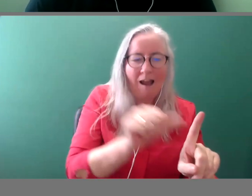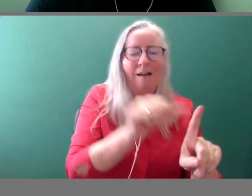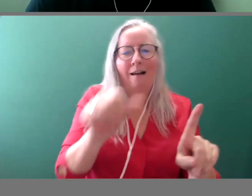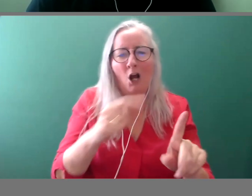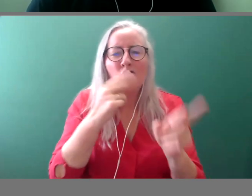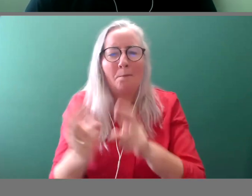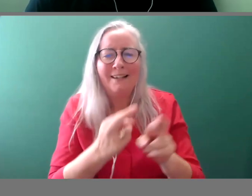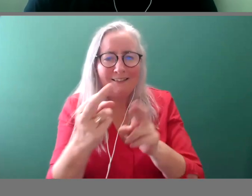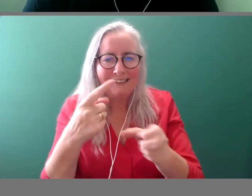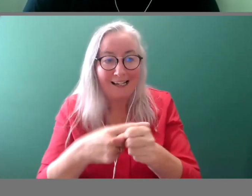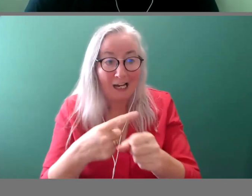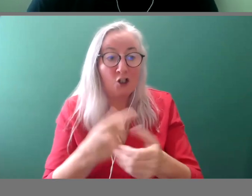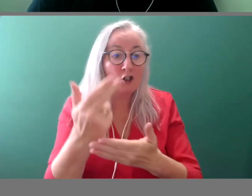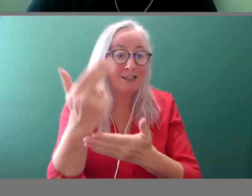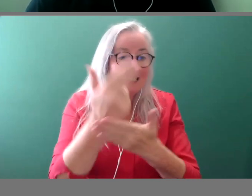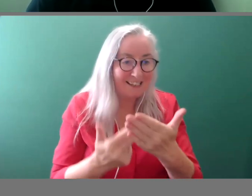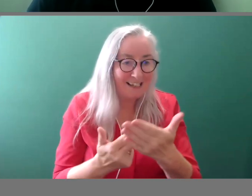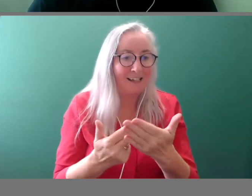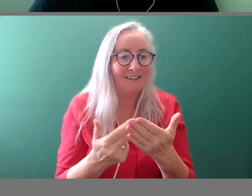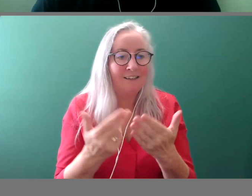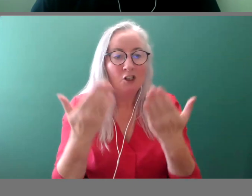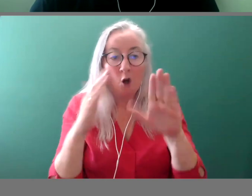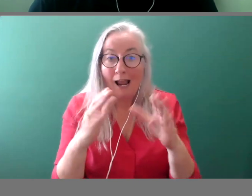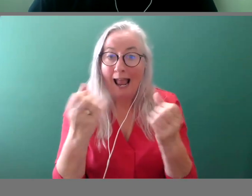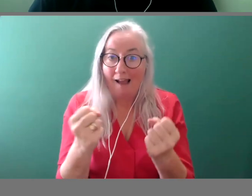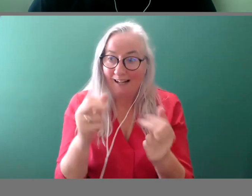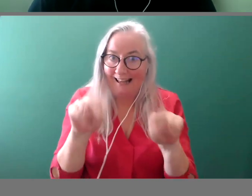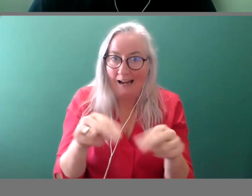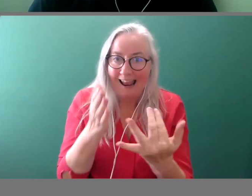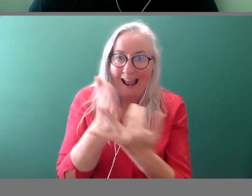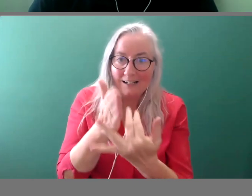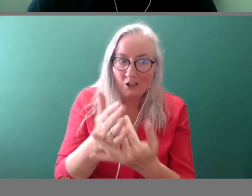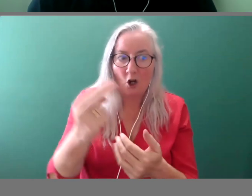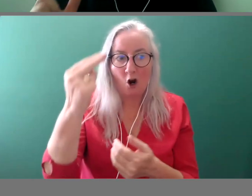means the design and composition of an environment so it can be accessed and understood and used.